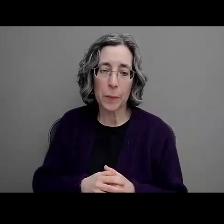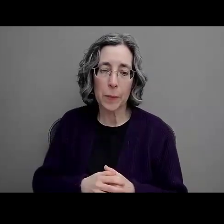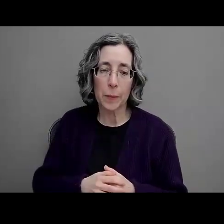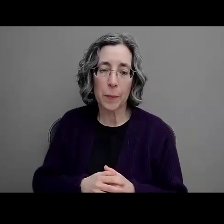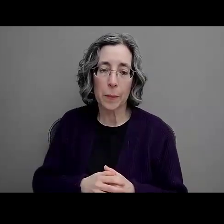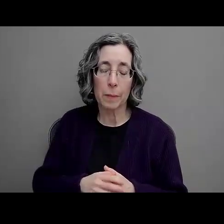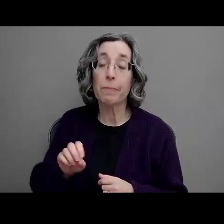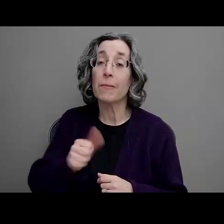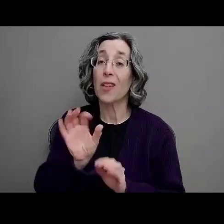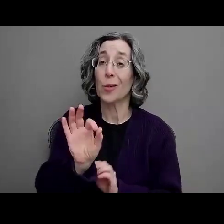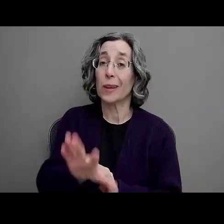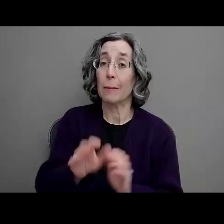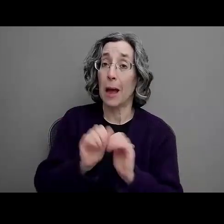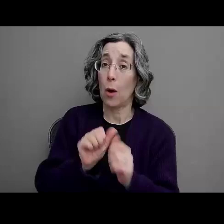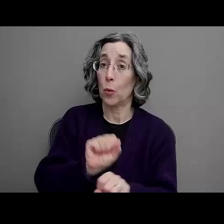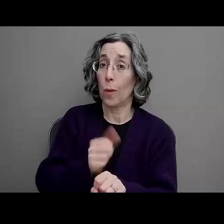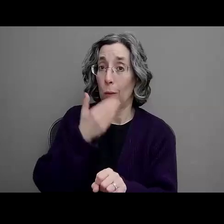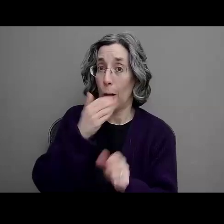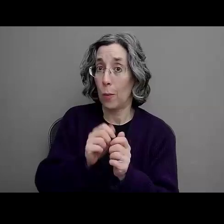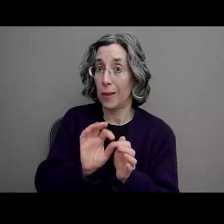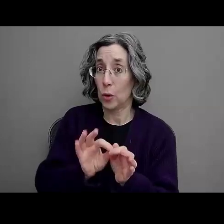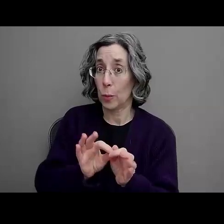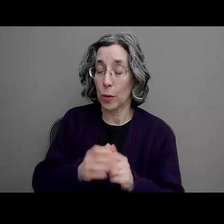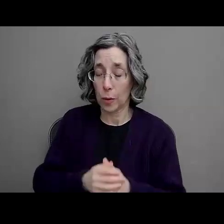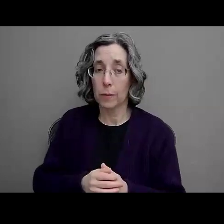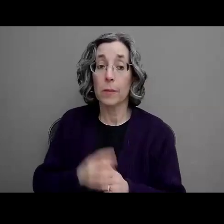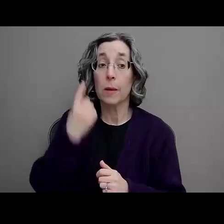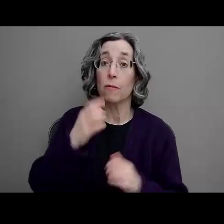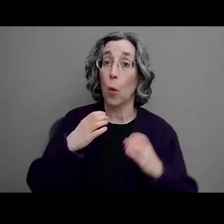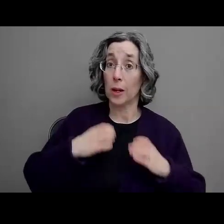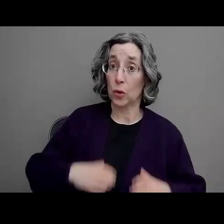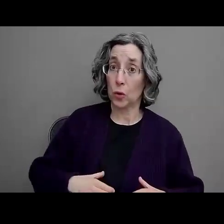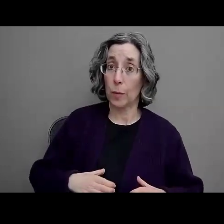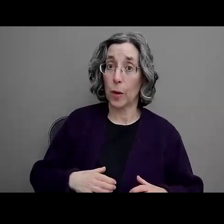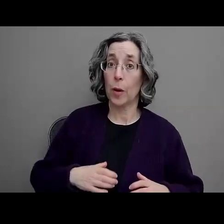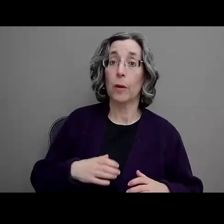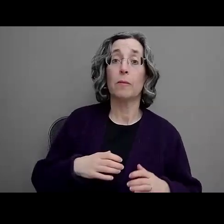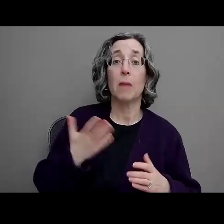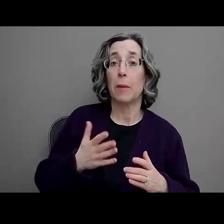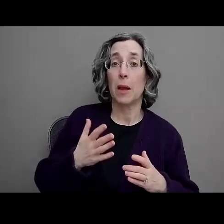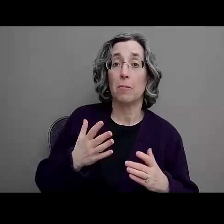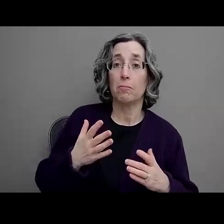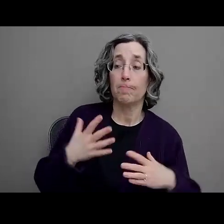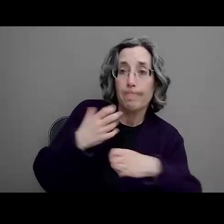And another type I would say, as far as working well with an interpreter, to try and make sure that if you are a consumer and you are giving information